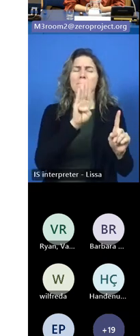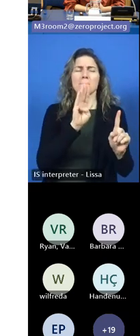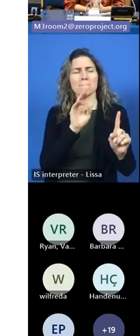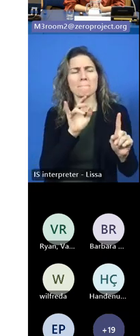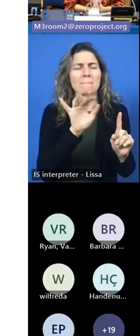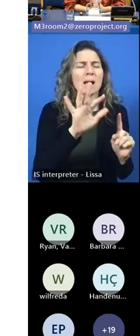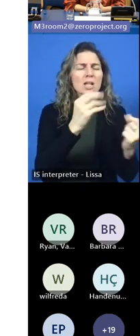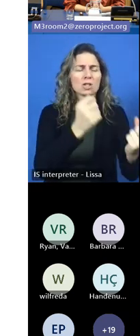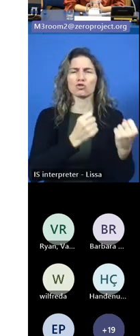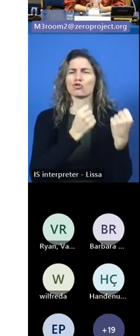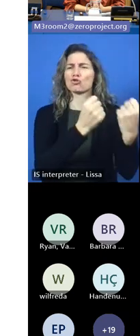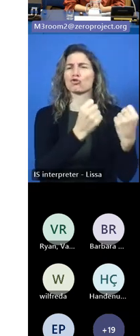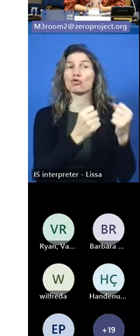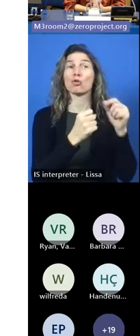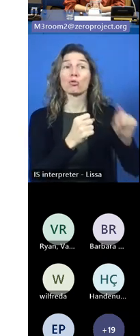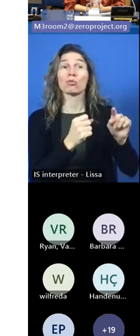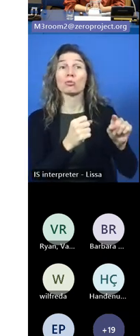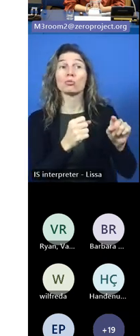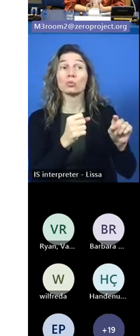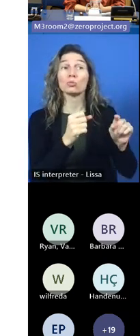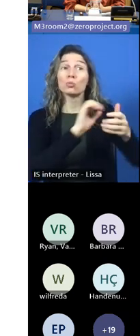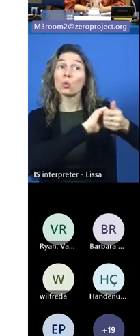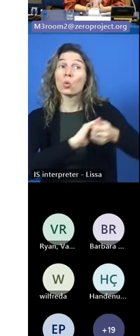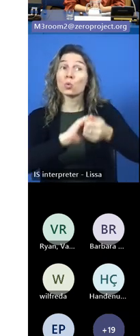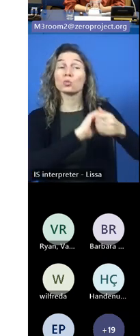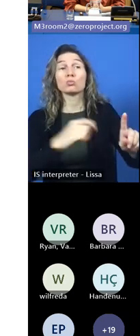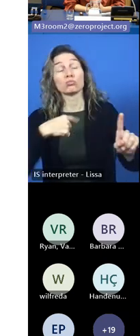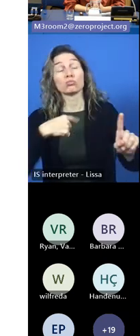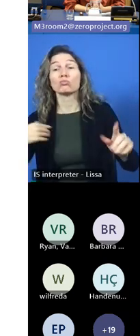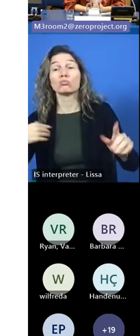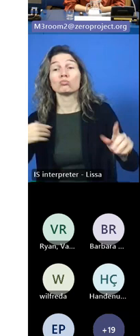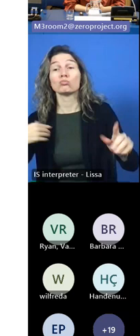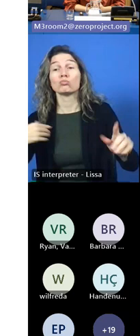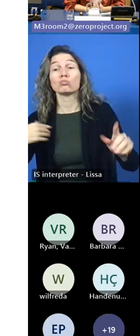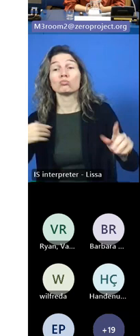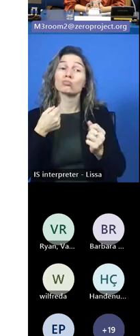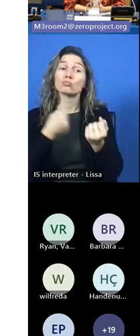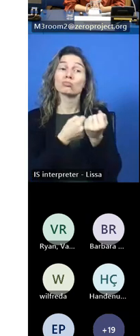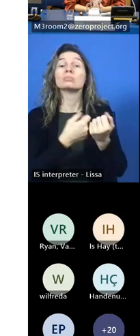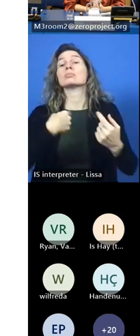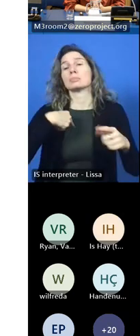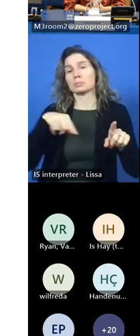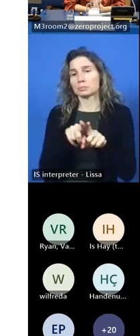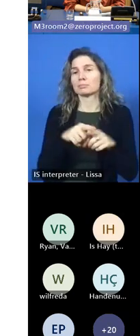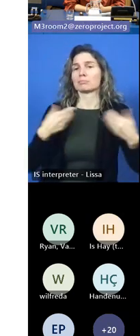the voices of people with disabilities. When I'm a member of the disability community myself. I'm